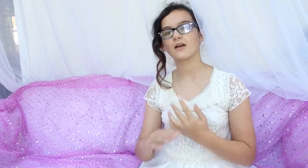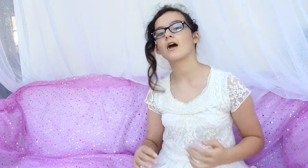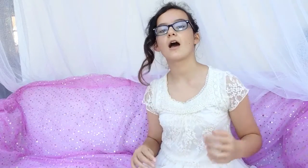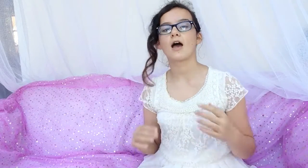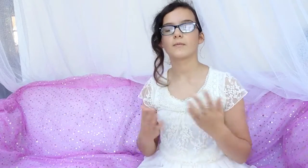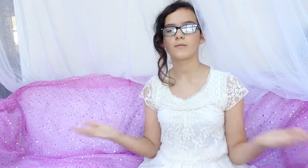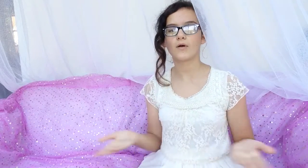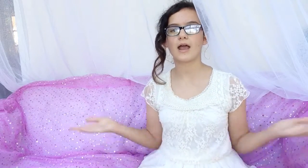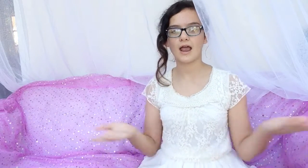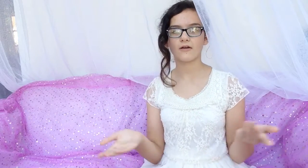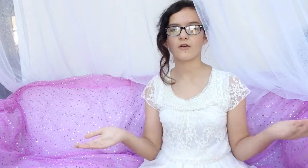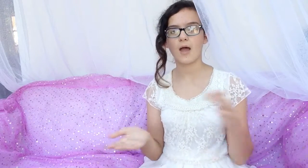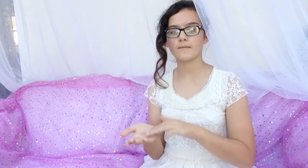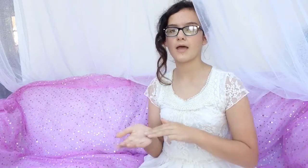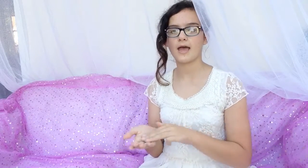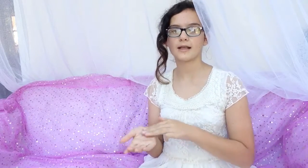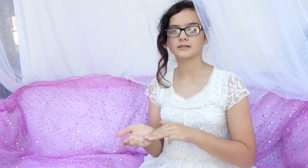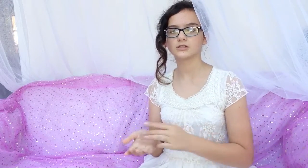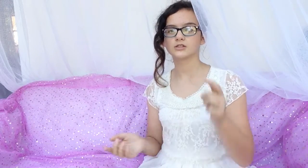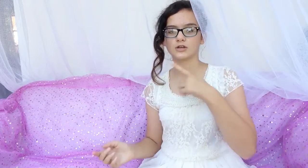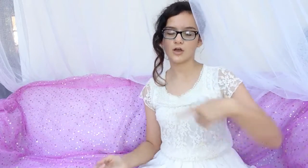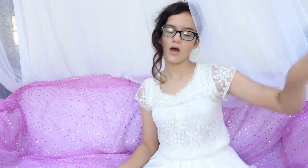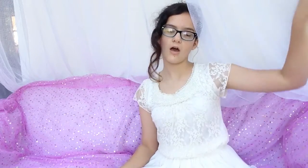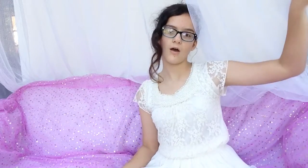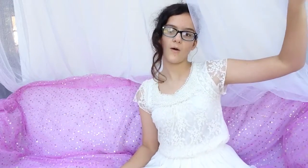I'm where I'm meant to go